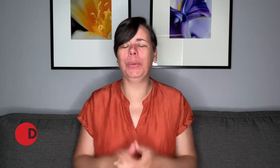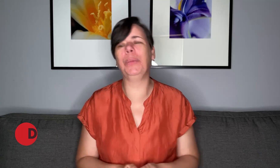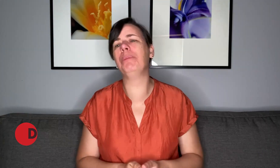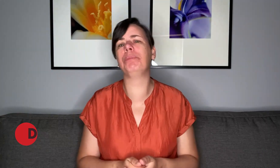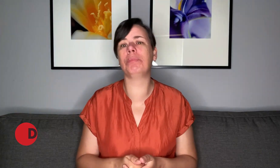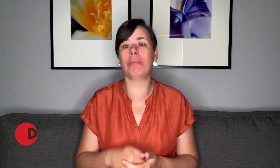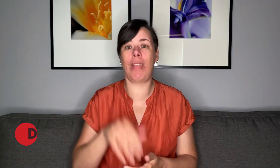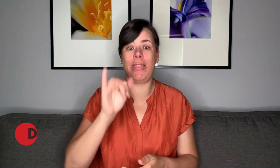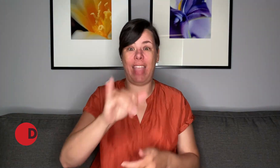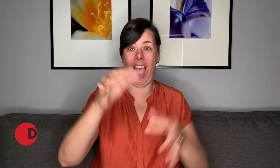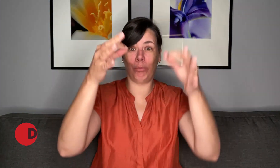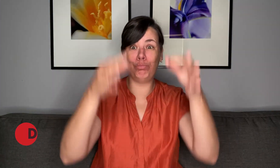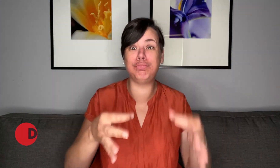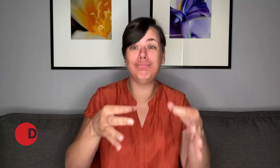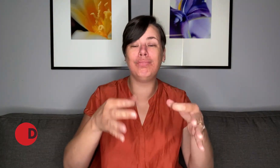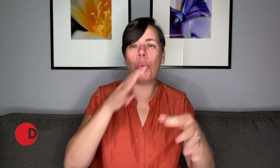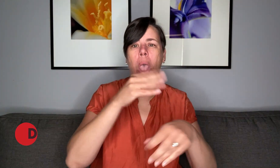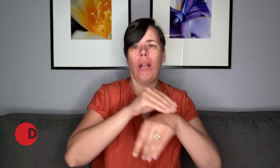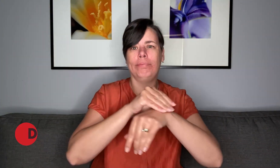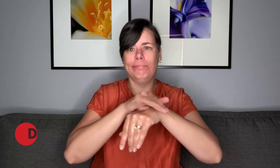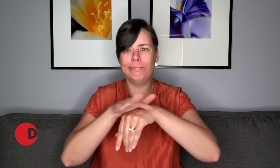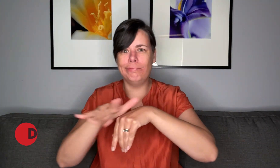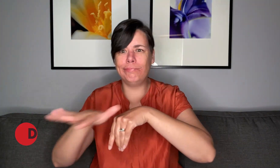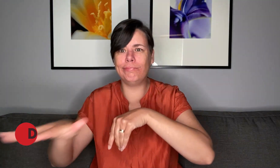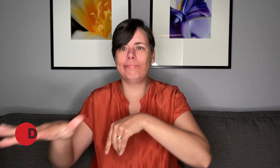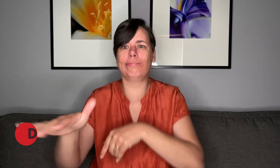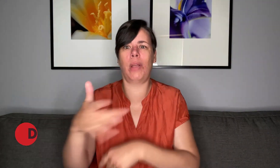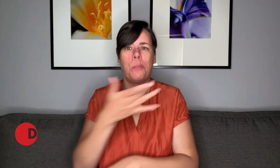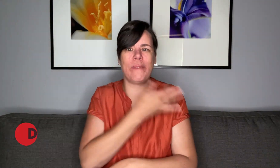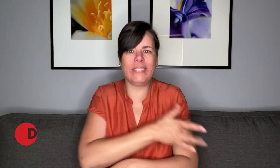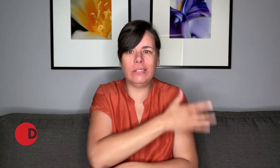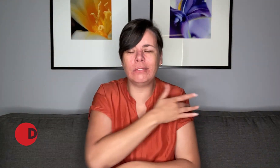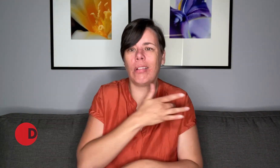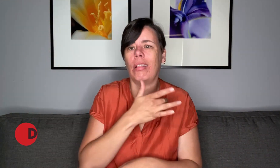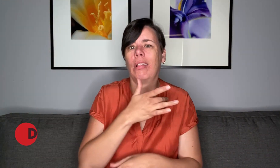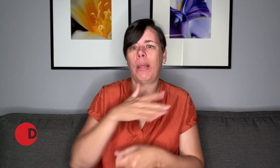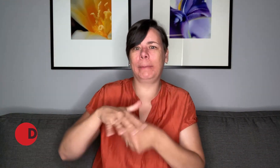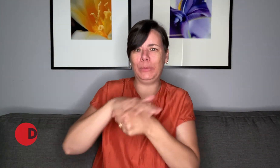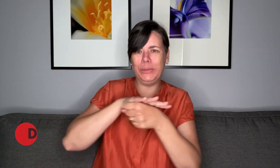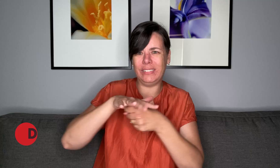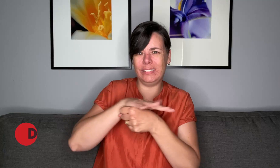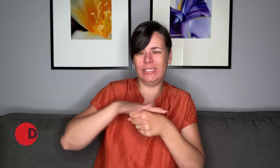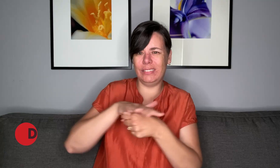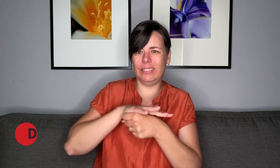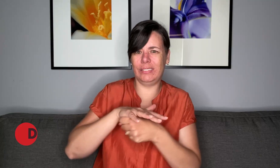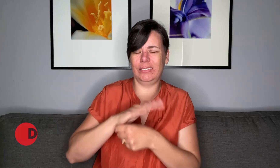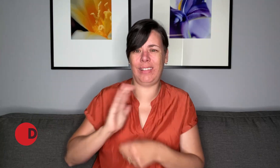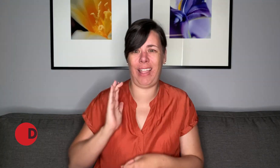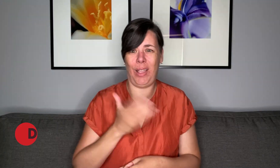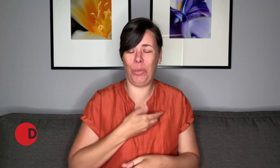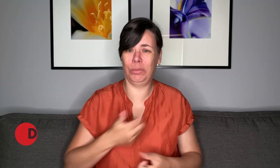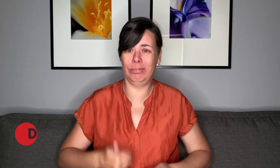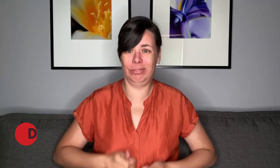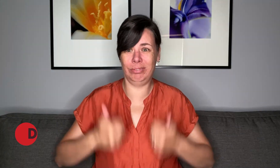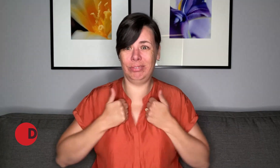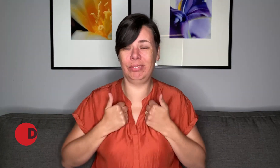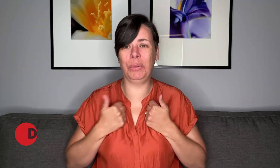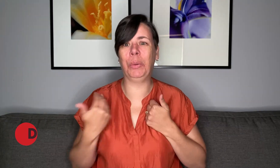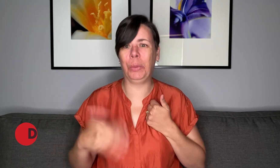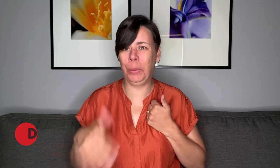provinces and municipalities, our survival likely not succeed.